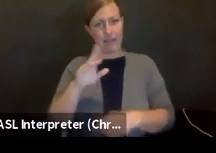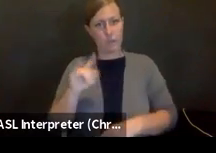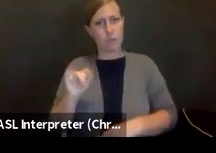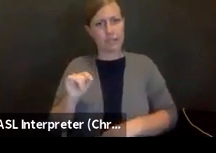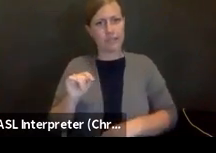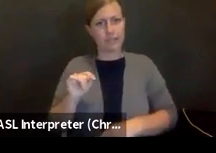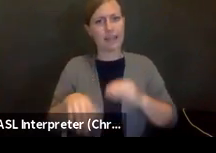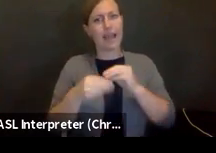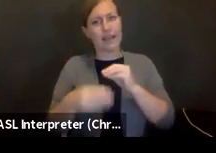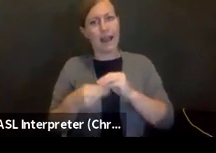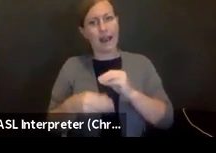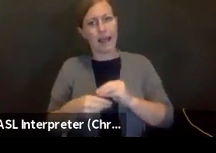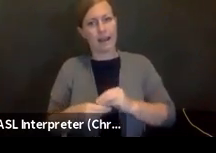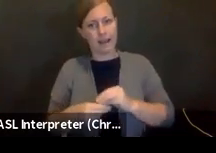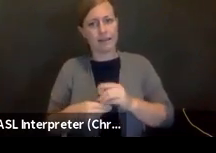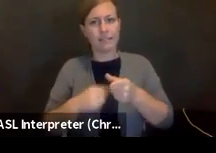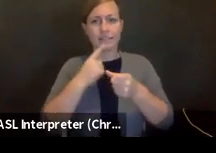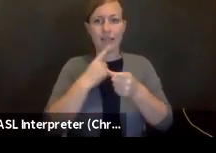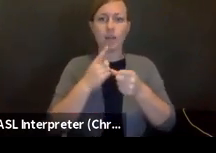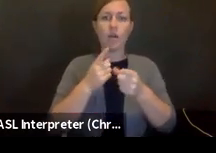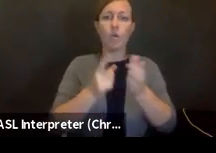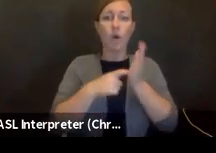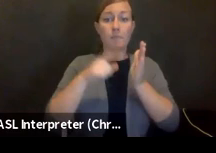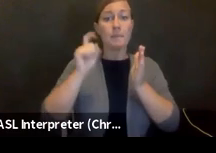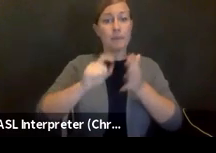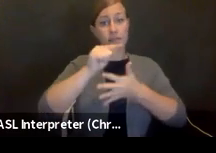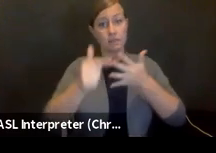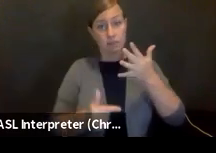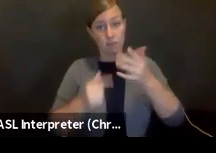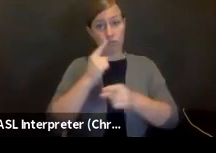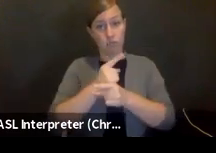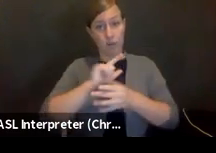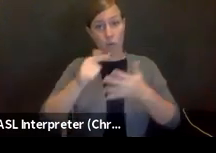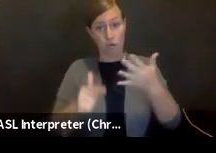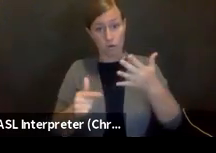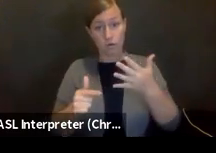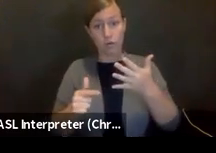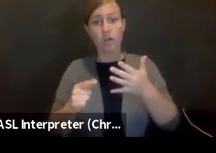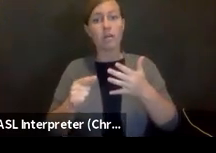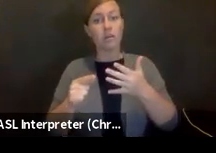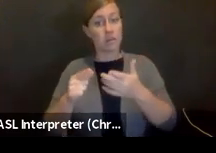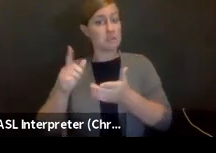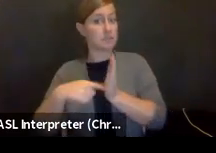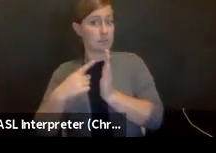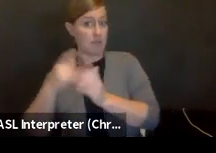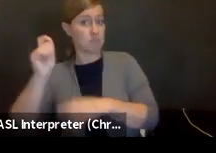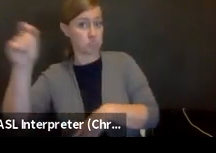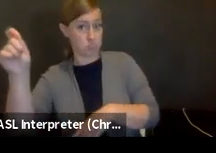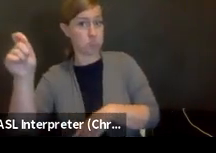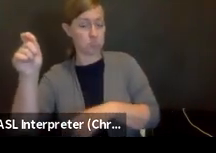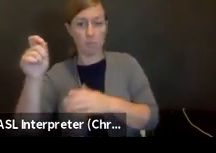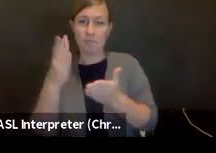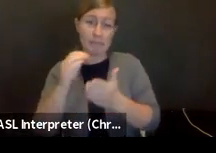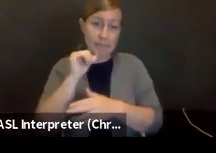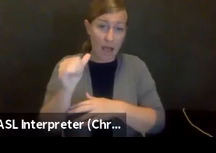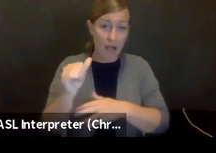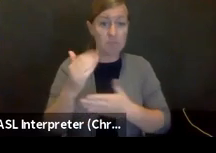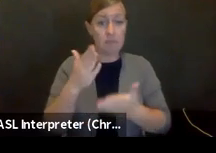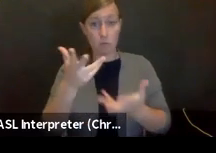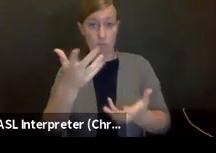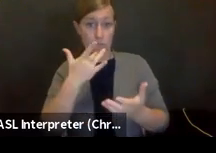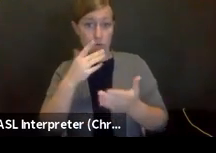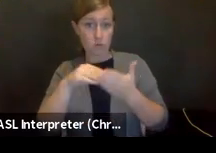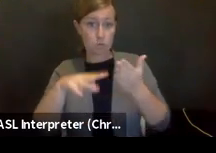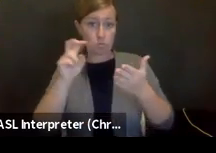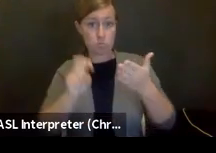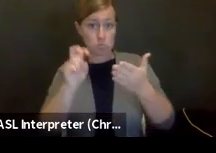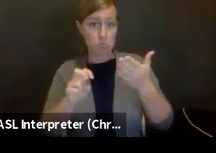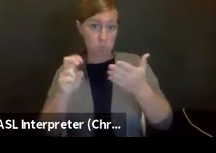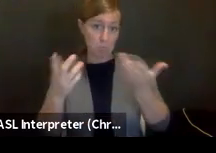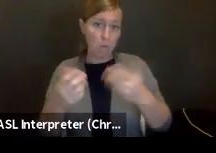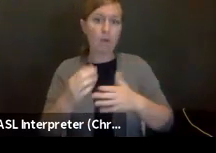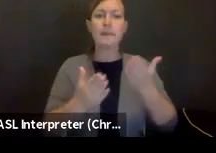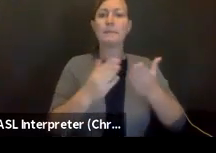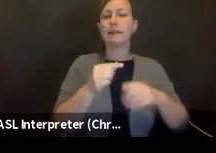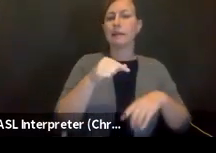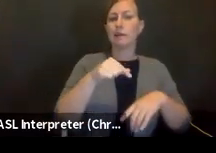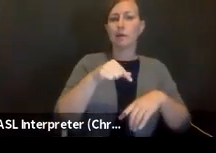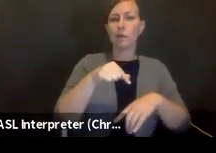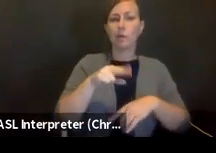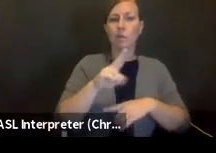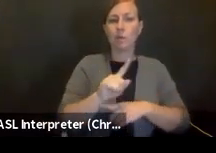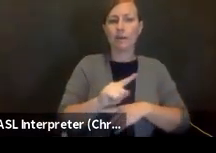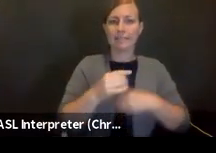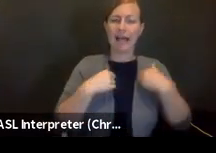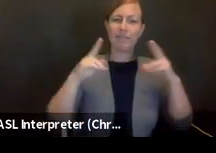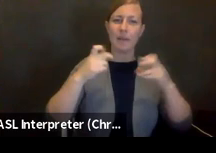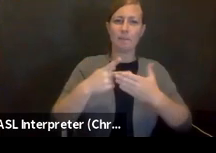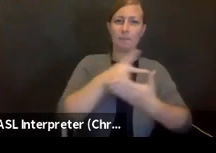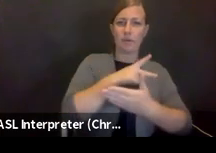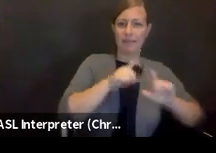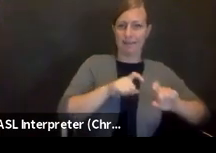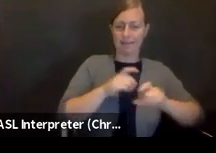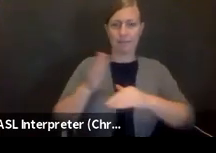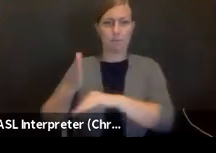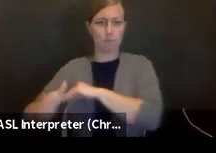ESD 189 - Amy Colburn: requirements must be completed in sequential order. So sometimes people want this option and I can add requirements to say maybe normally the quiz. Maybe you have a quiz at the very beginning, you know, a pre assessment and the post. So you could say.